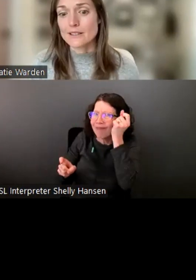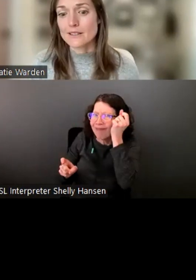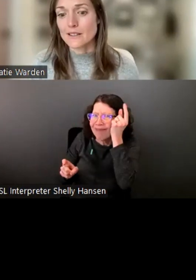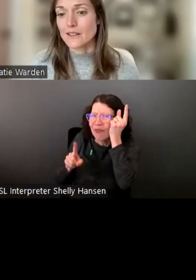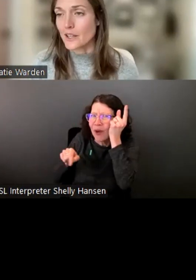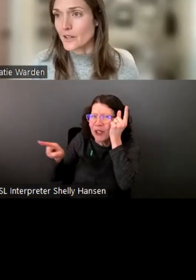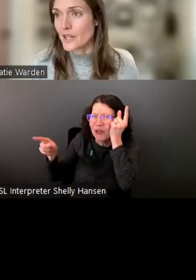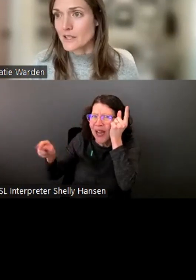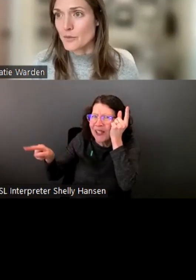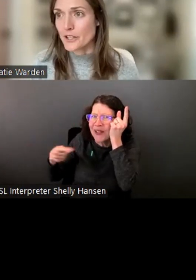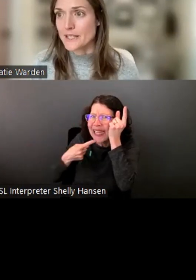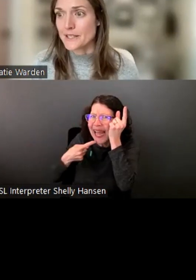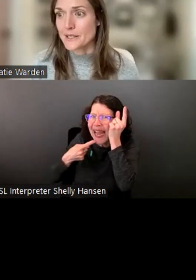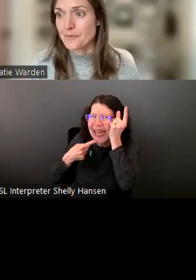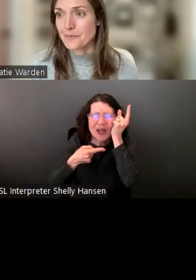in the healthcare experience.